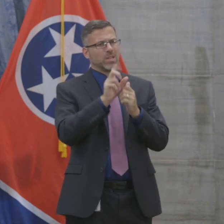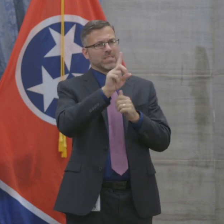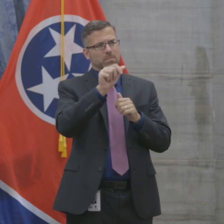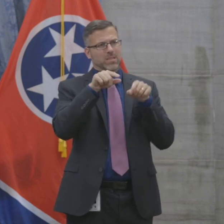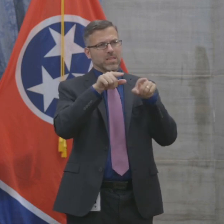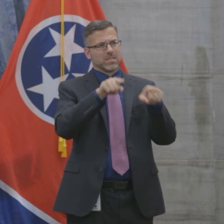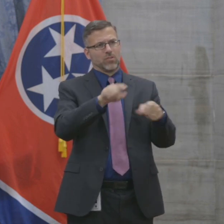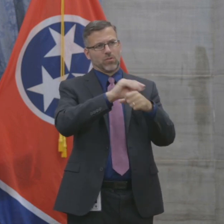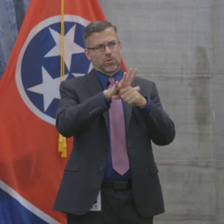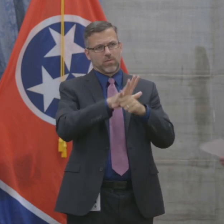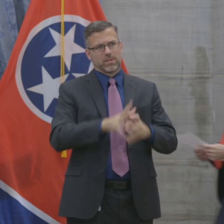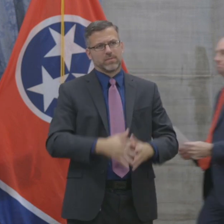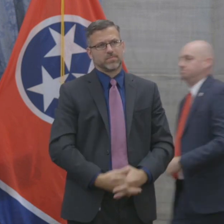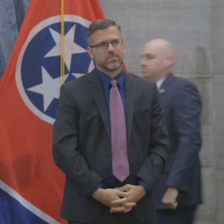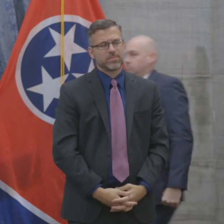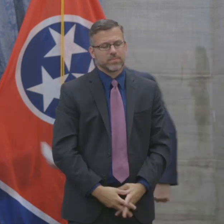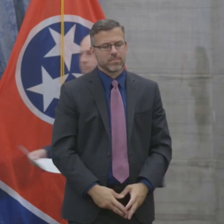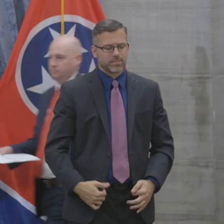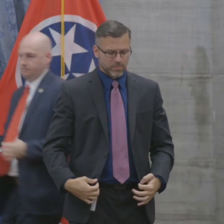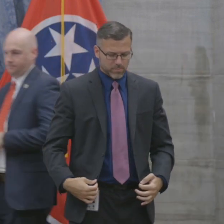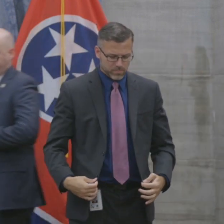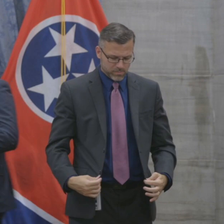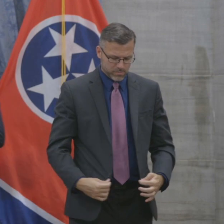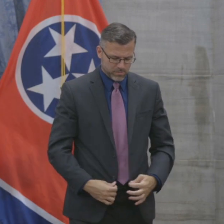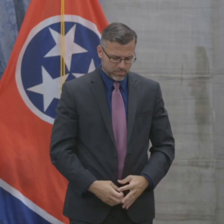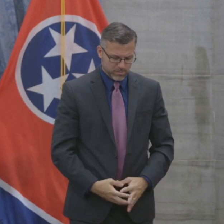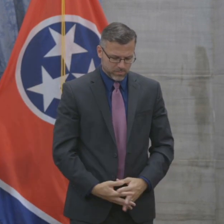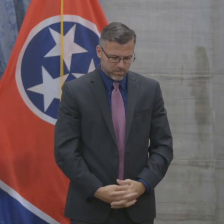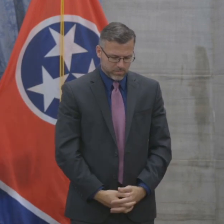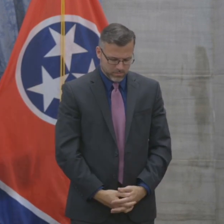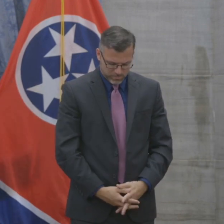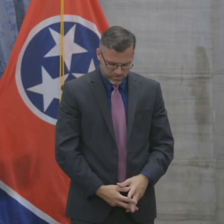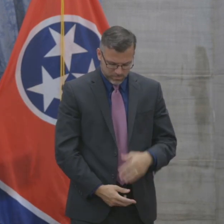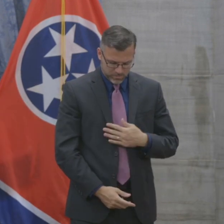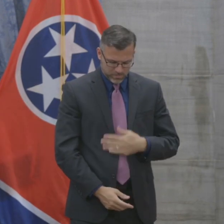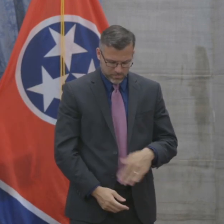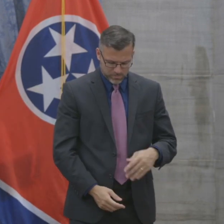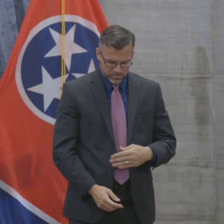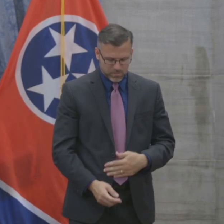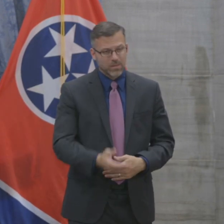in Tennessee who have members of their family with developmental